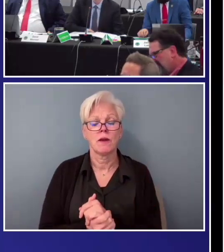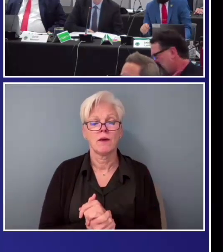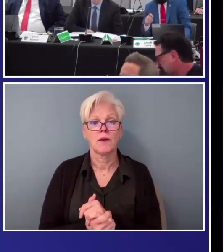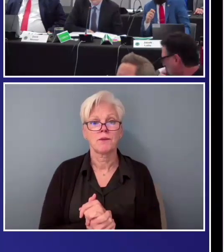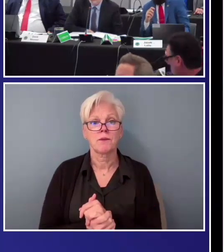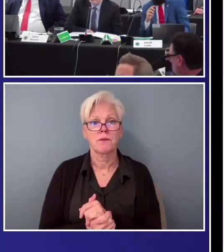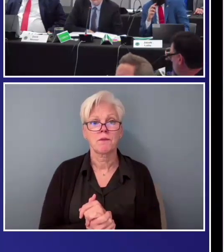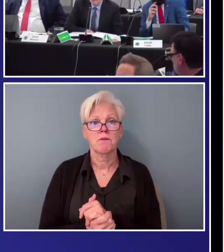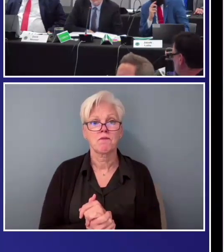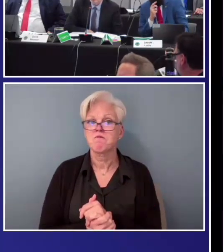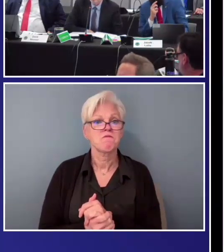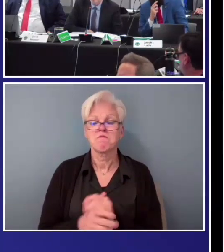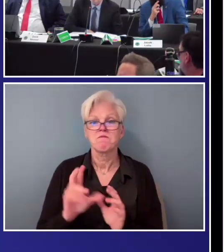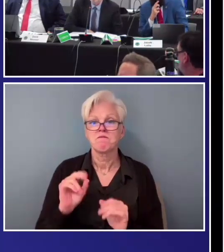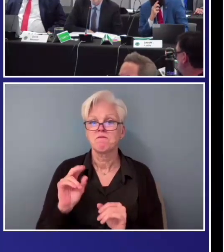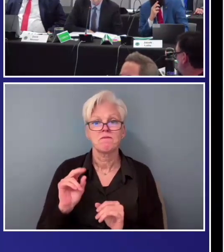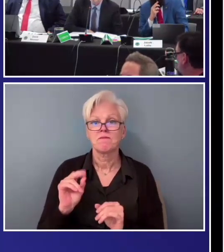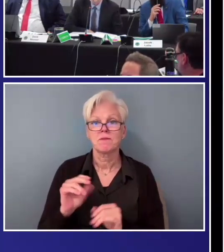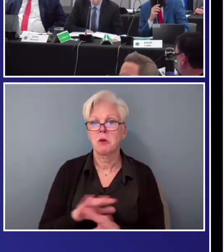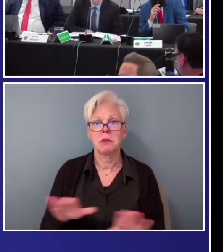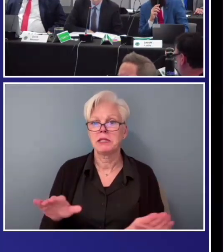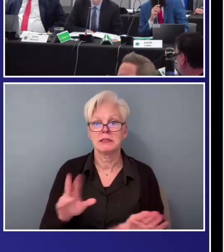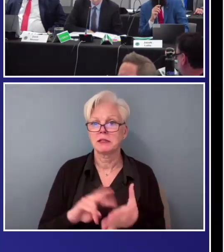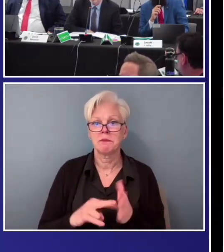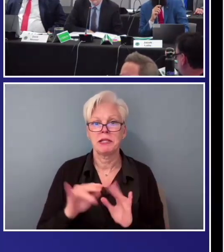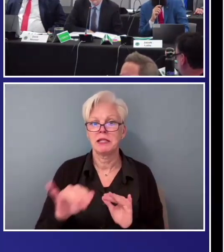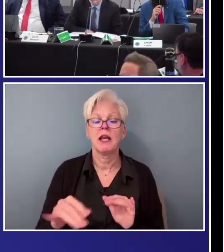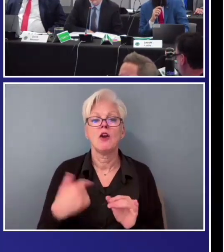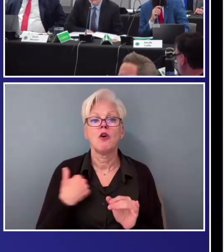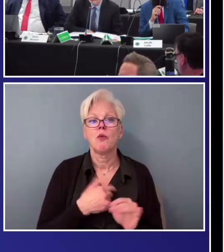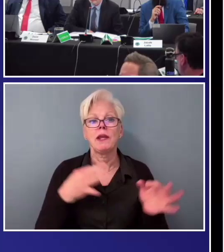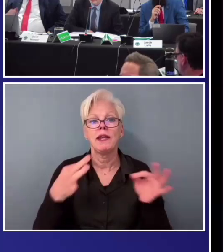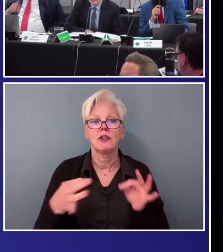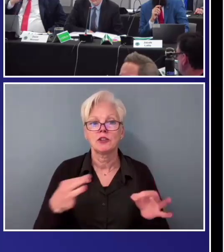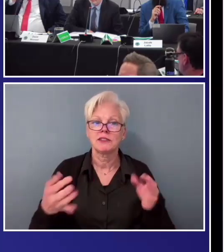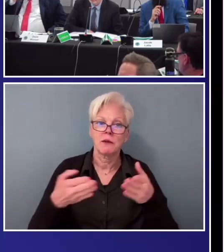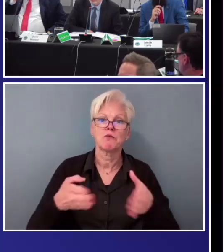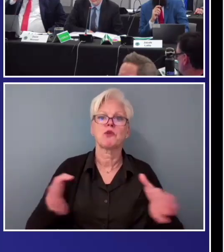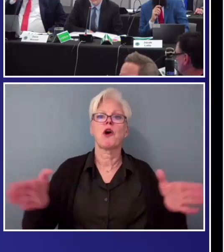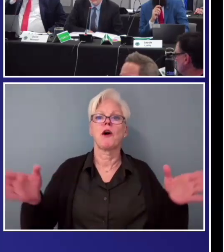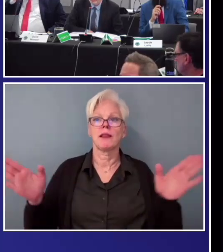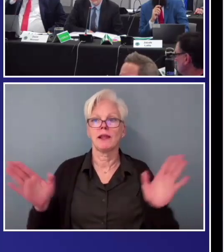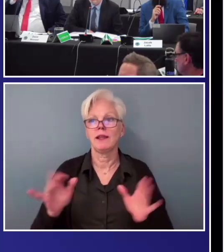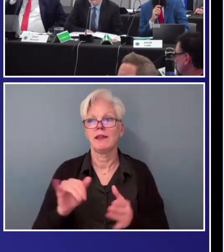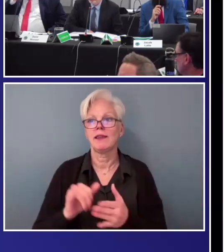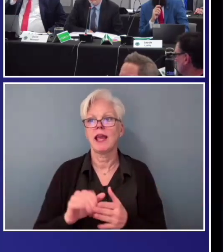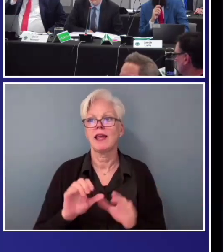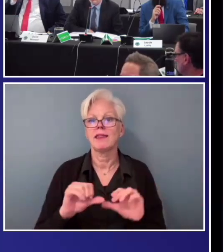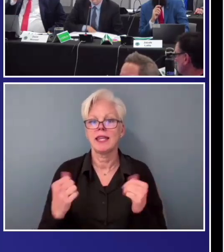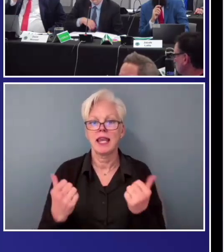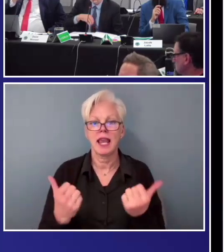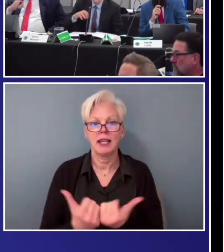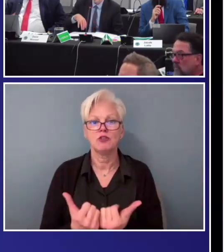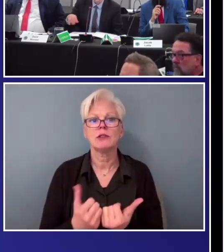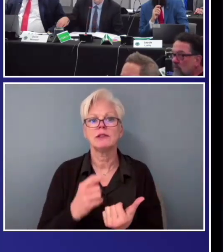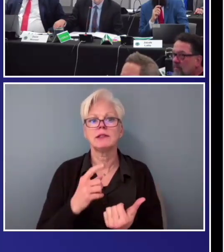It does not. So we are describing broadly that the agency is, is performing these